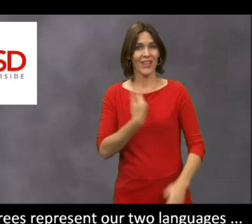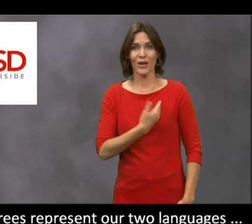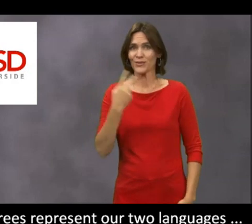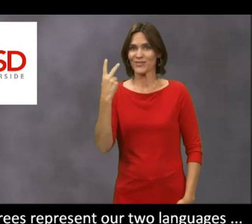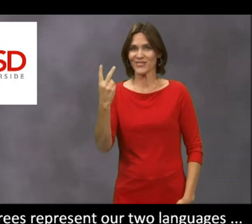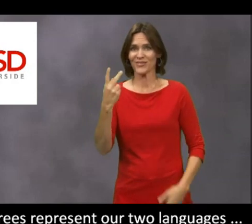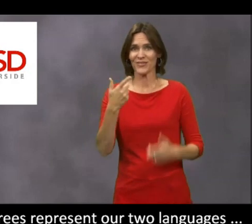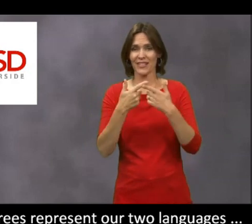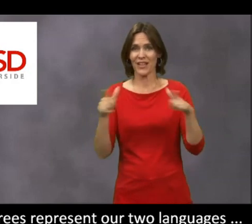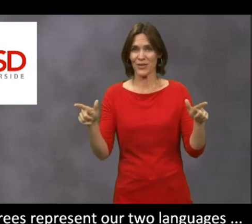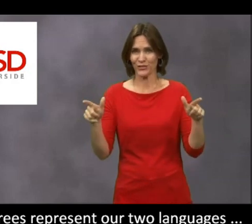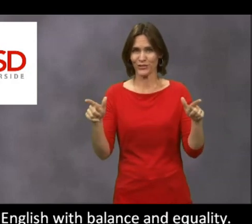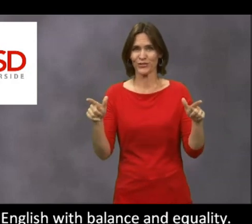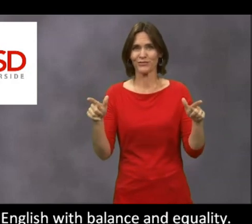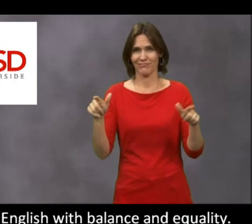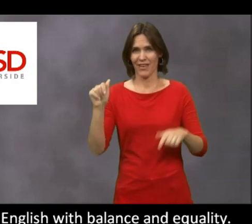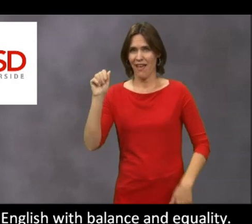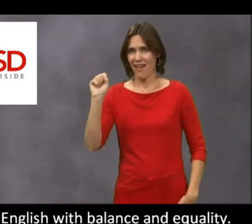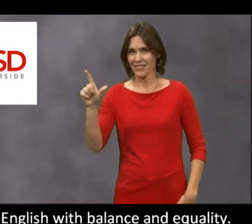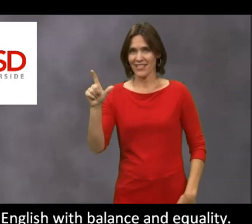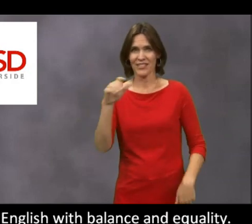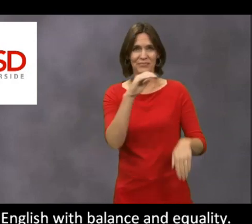ASL and English with balance and equality.